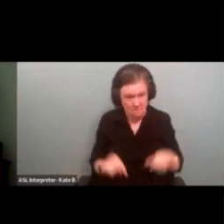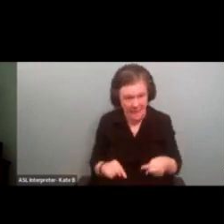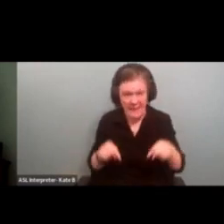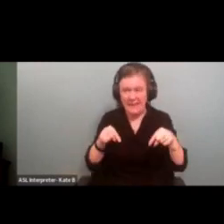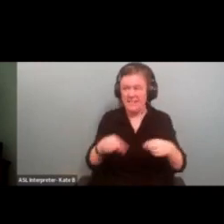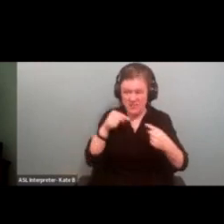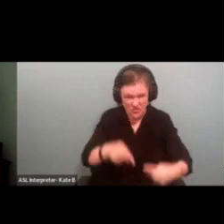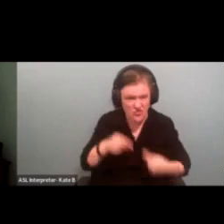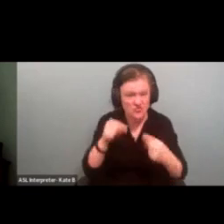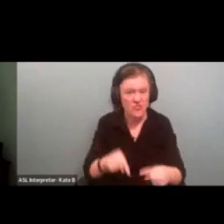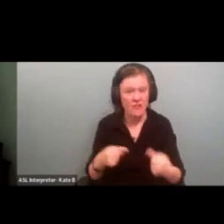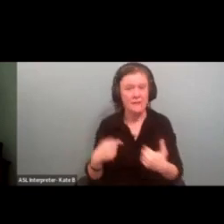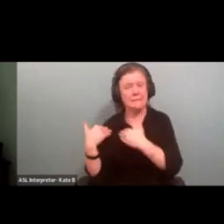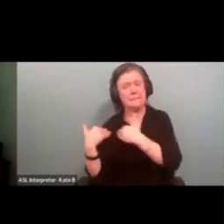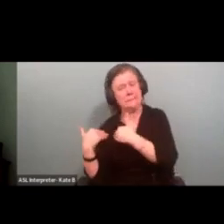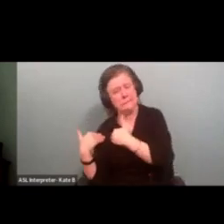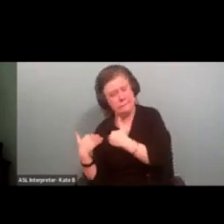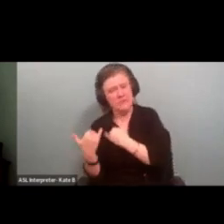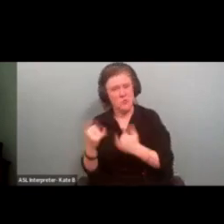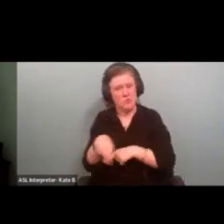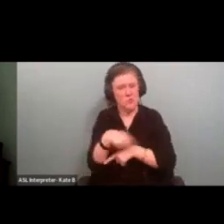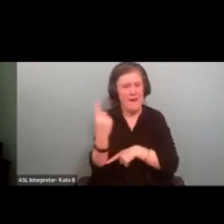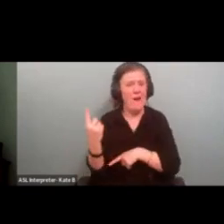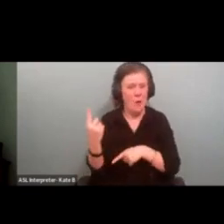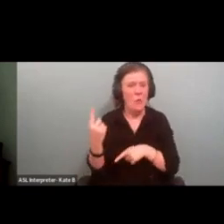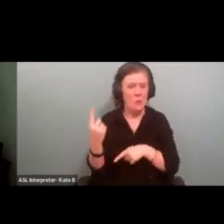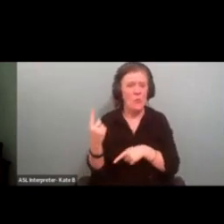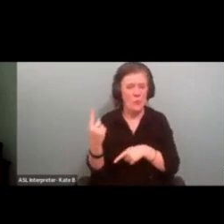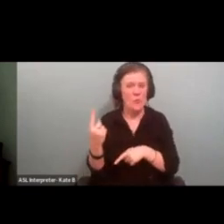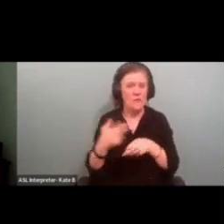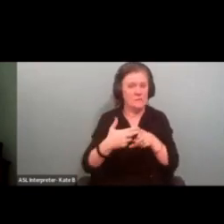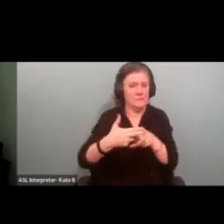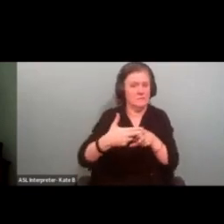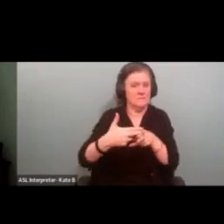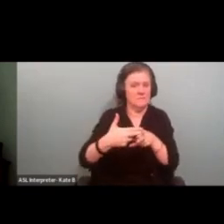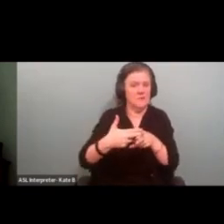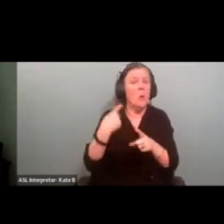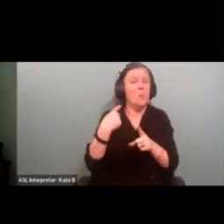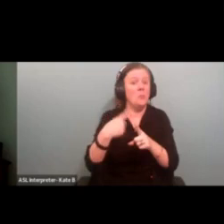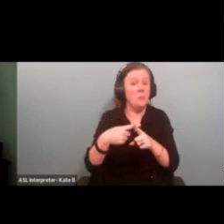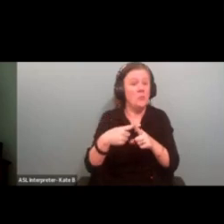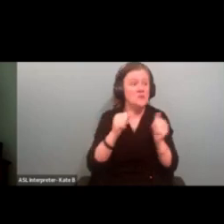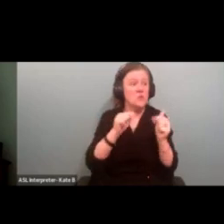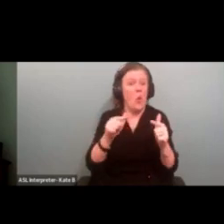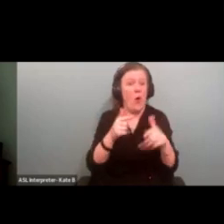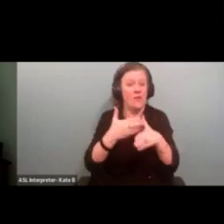what is happening or going on in their life right now is going to be shared and shouldered with